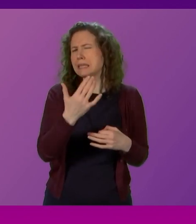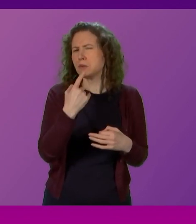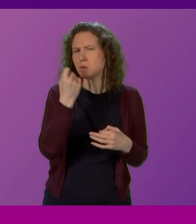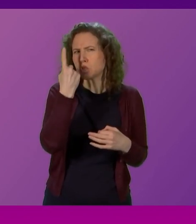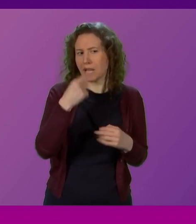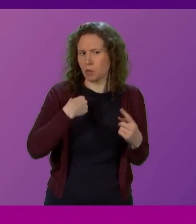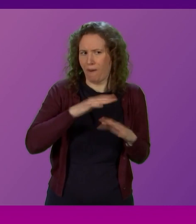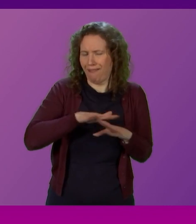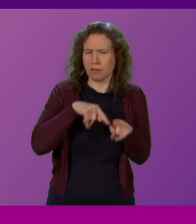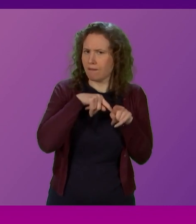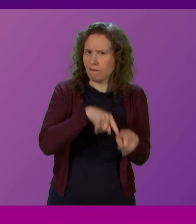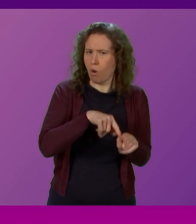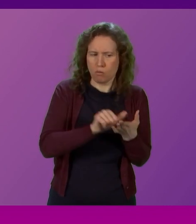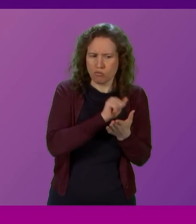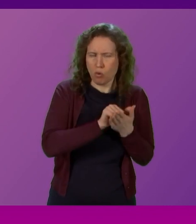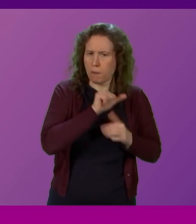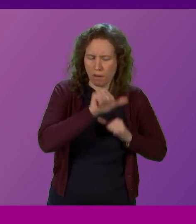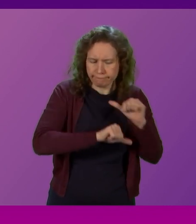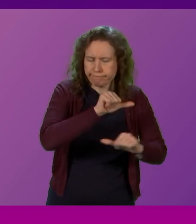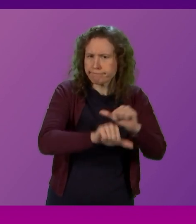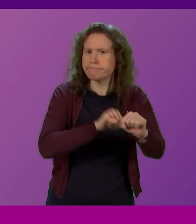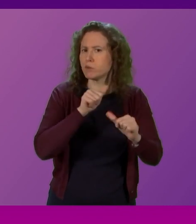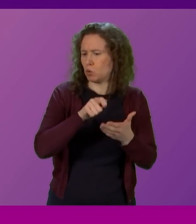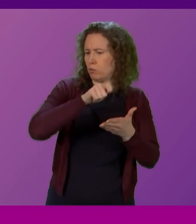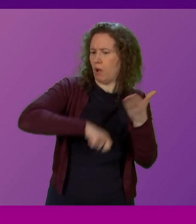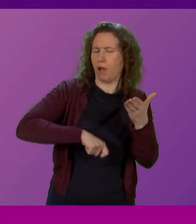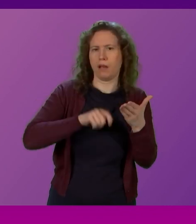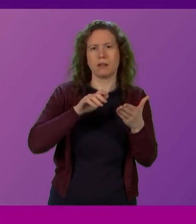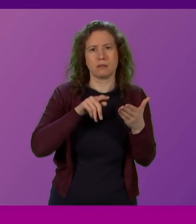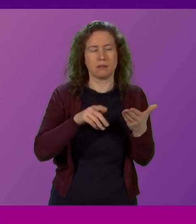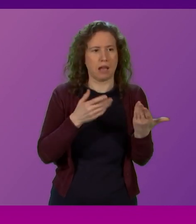did not follow proper procurement policies in the award of other ferry contracts.